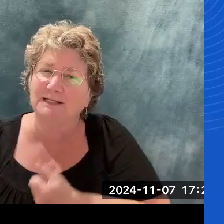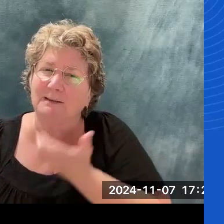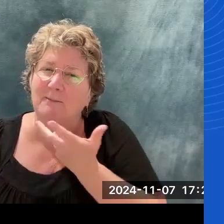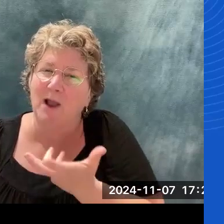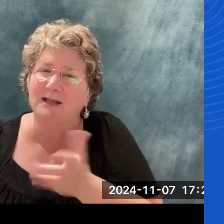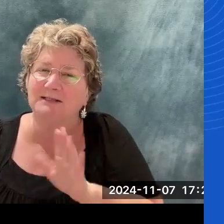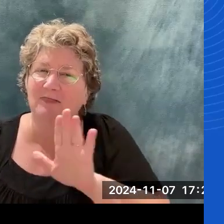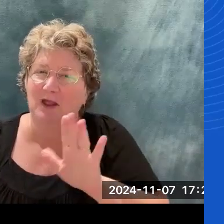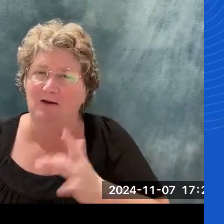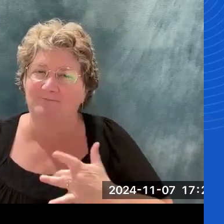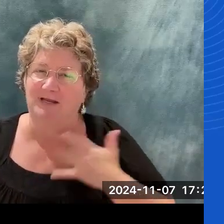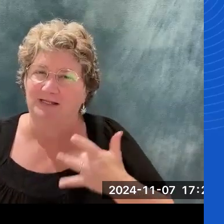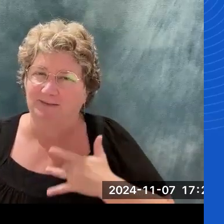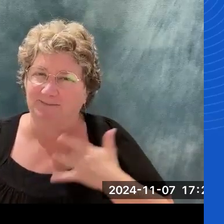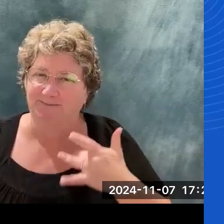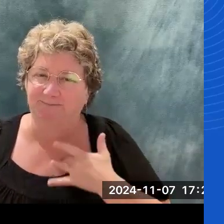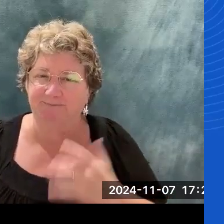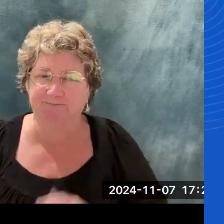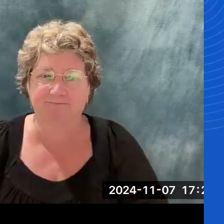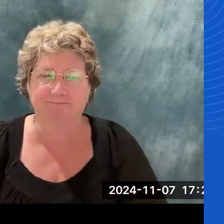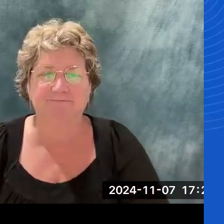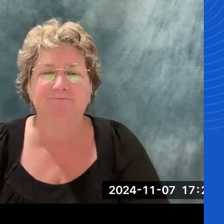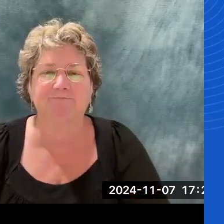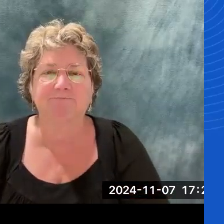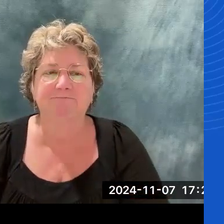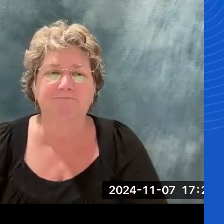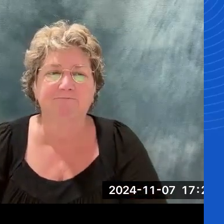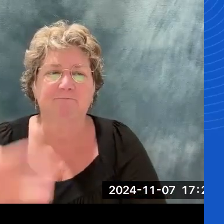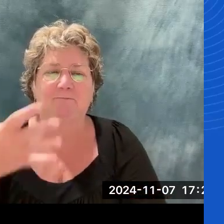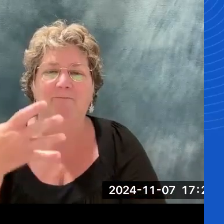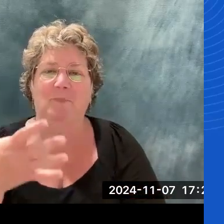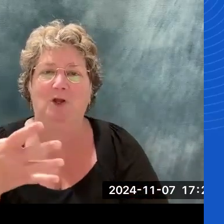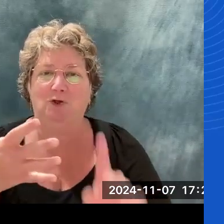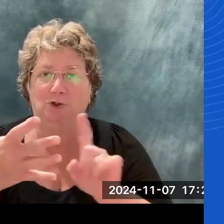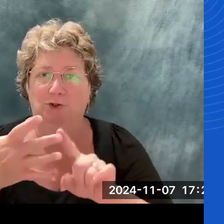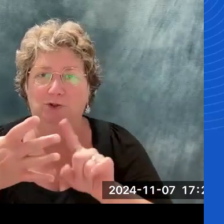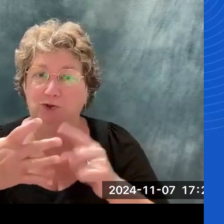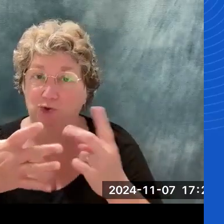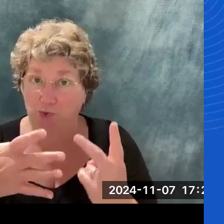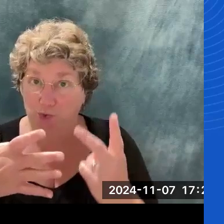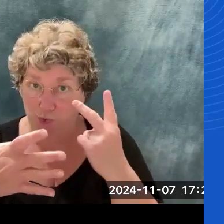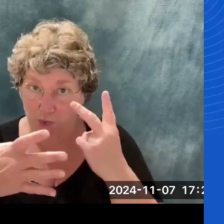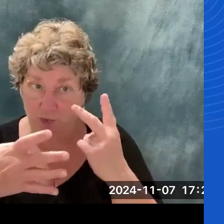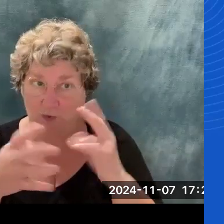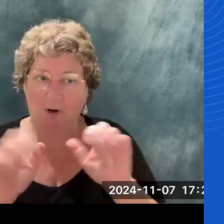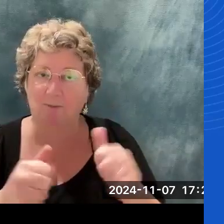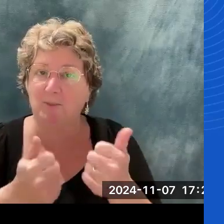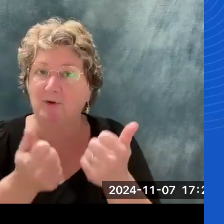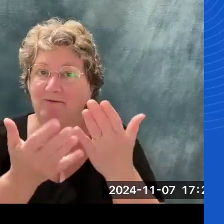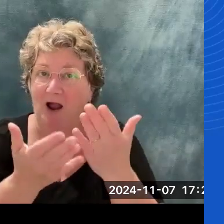Provide resources and support. This is really important, too, because there might be times where we're not going to be able to help.